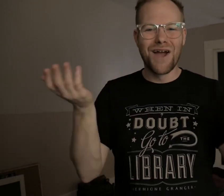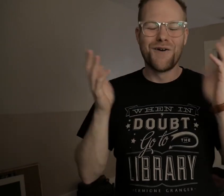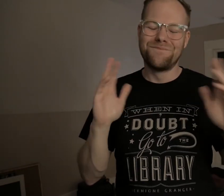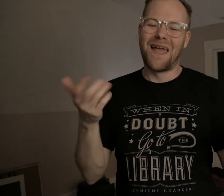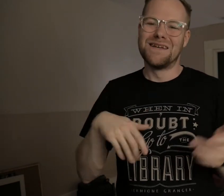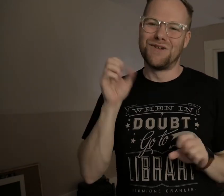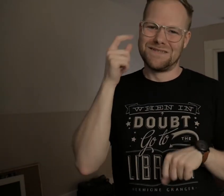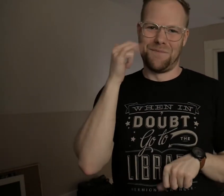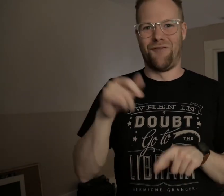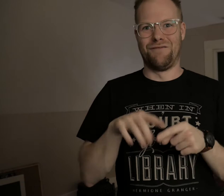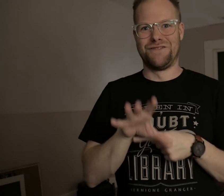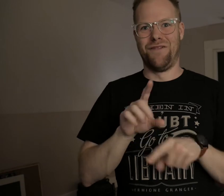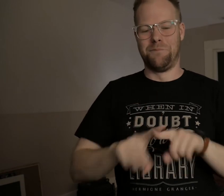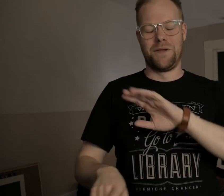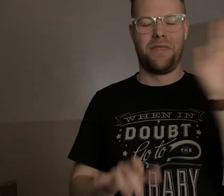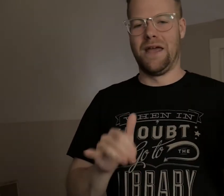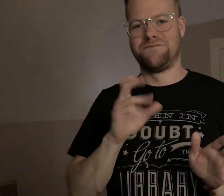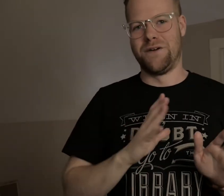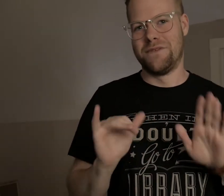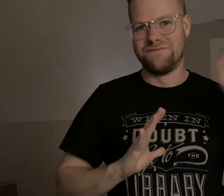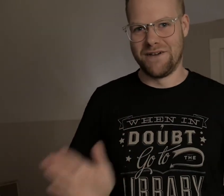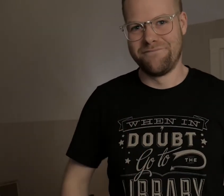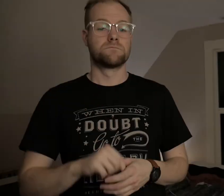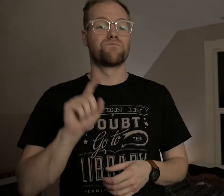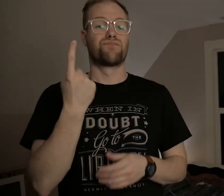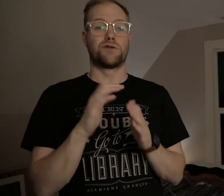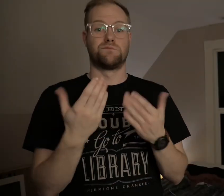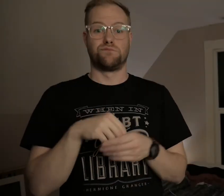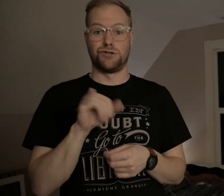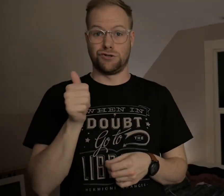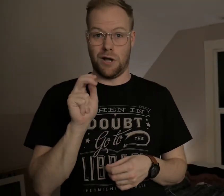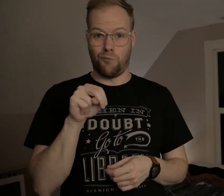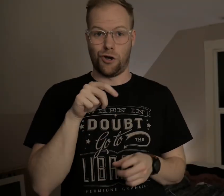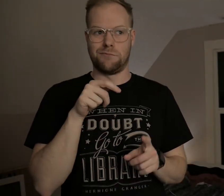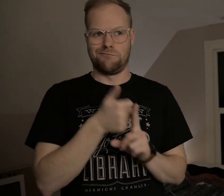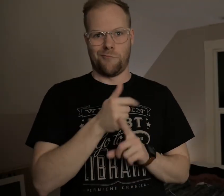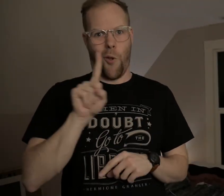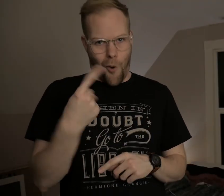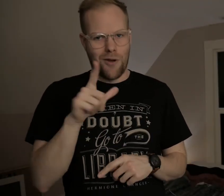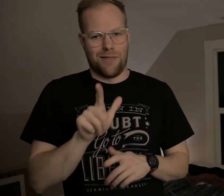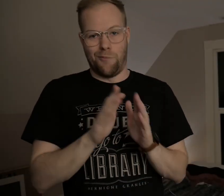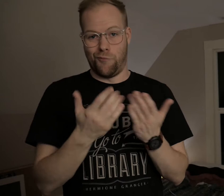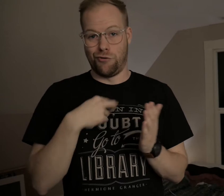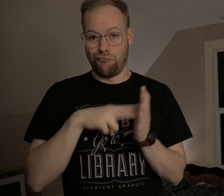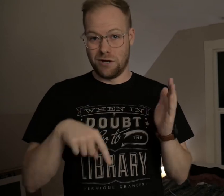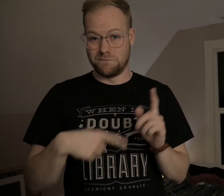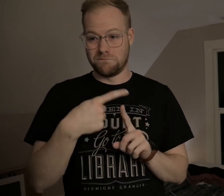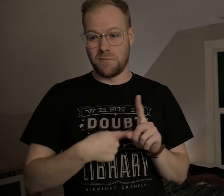So this is going to take forever to film, but that's fine. It's fine. The first book in January is the only library book I read this month,